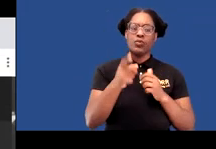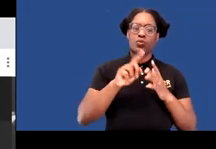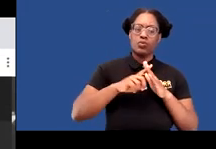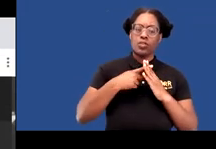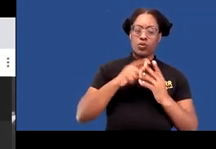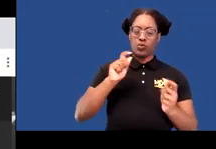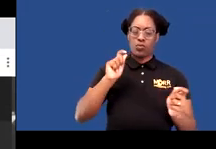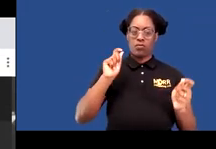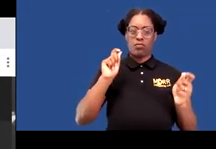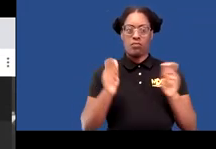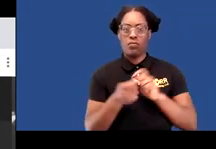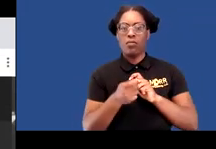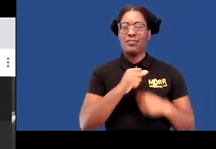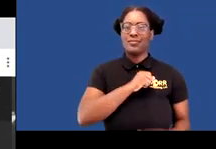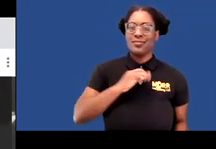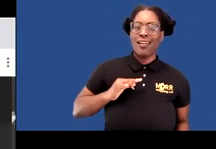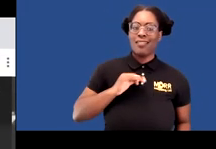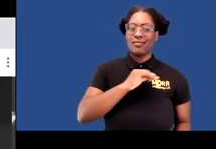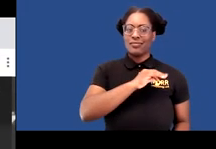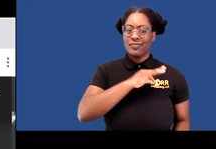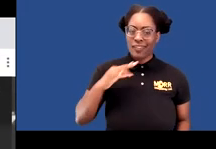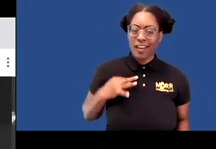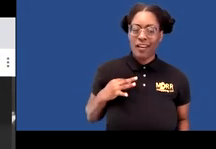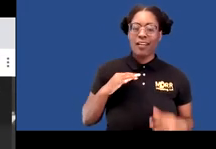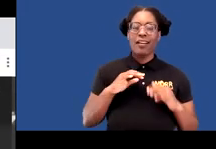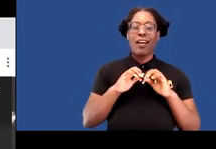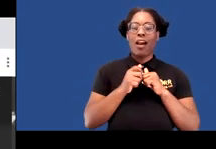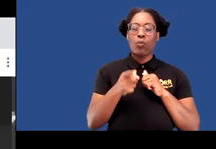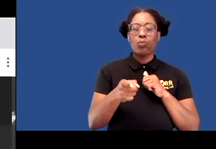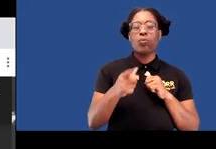or also how you make other faces more visible?